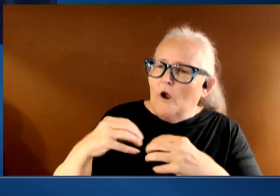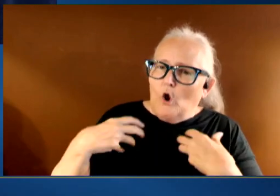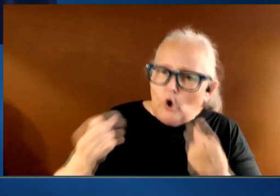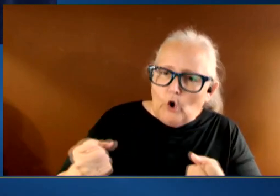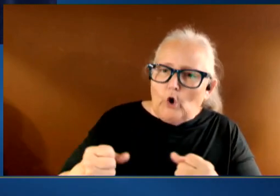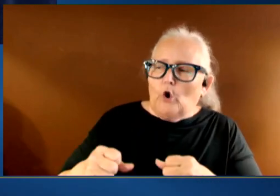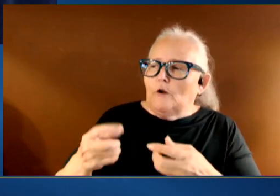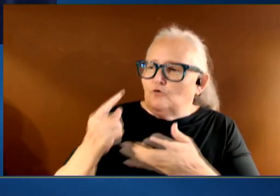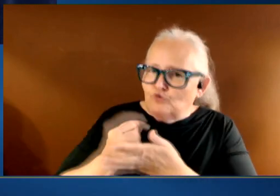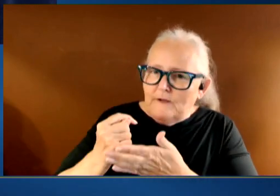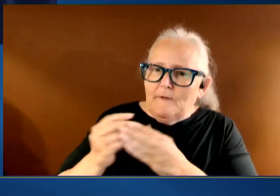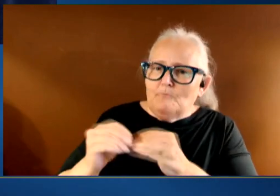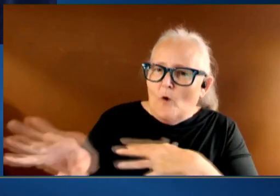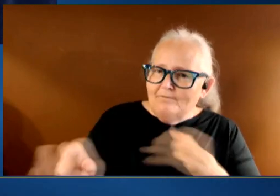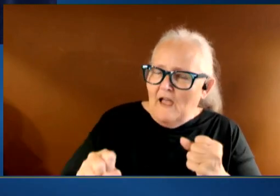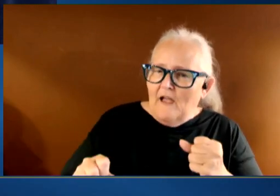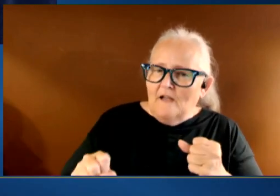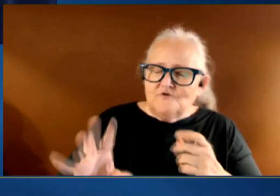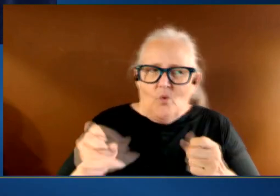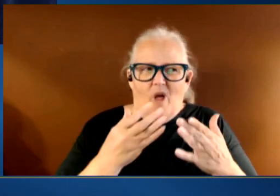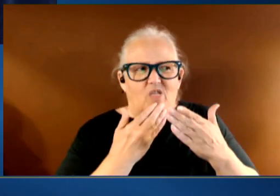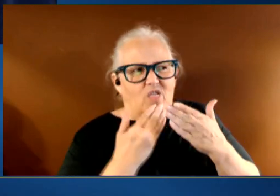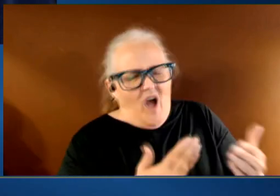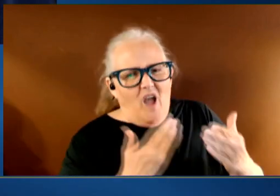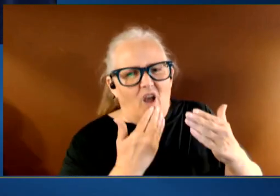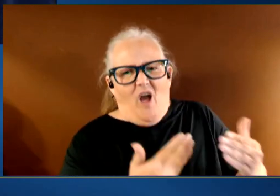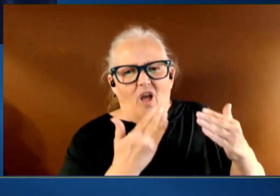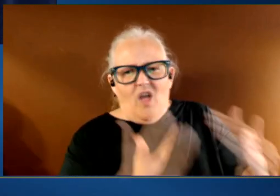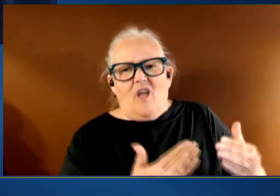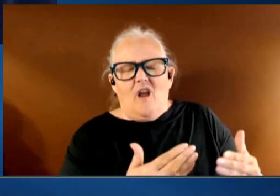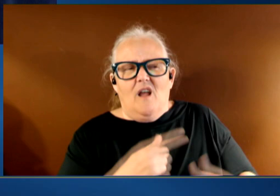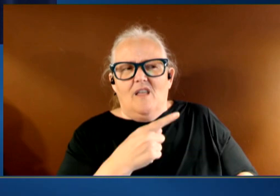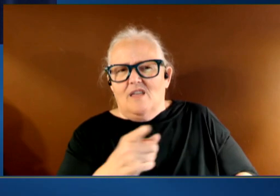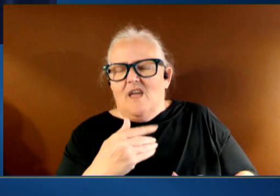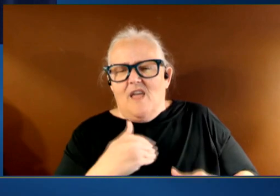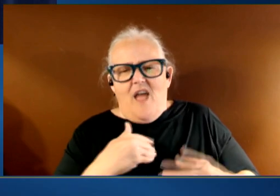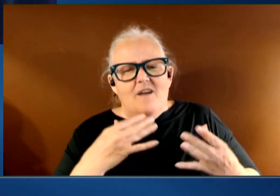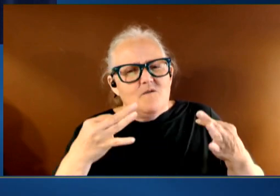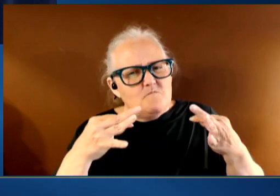So again, there's a really vital role that people with sickle cell, their families, and their